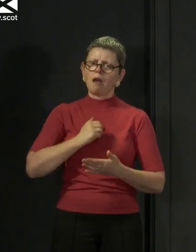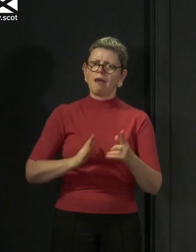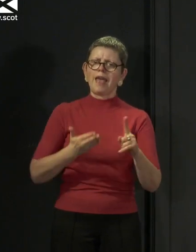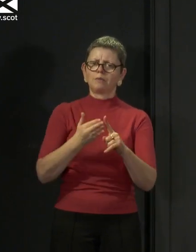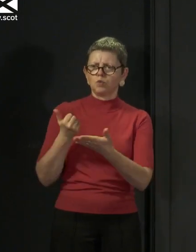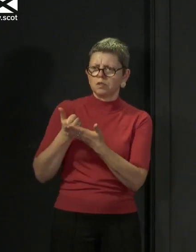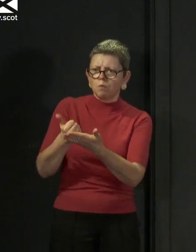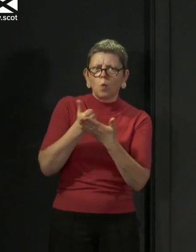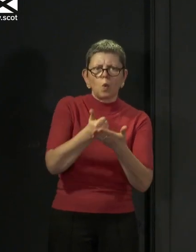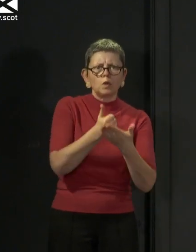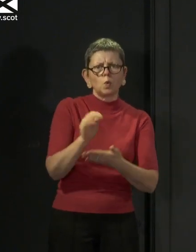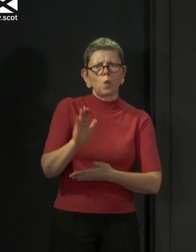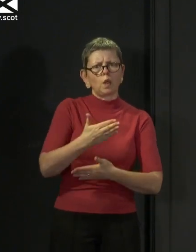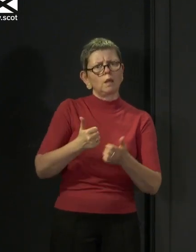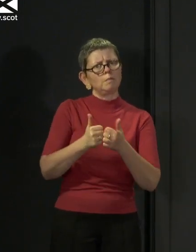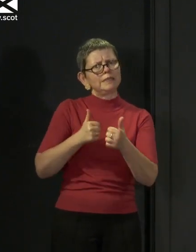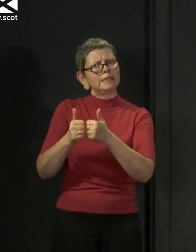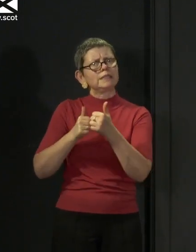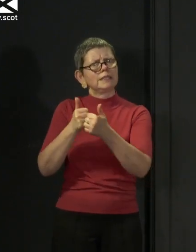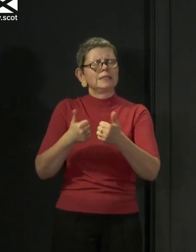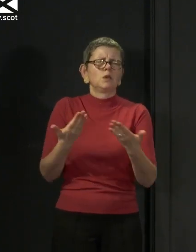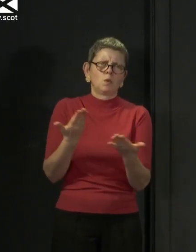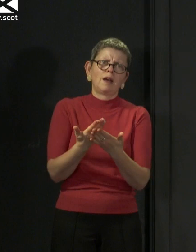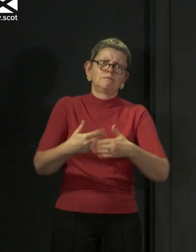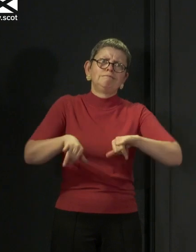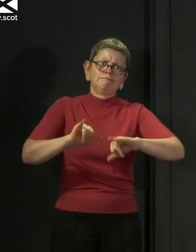are suffering, through this unprecedented crisis.